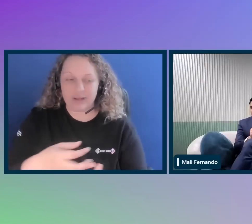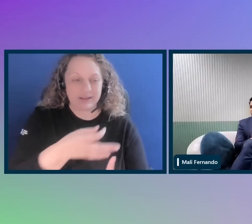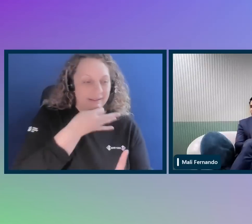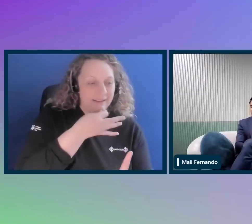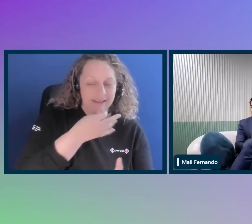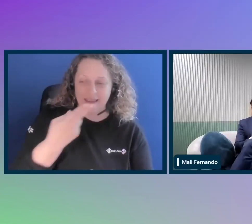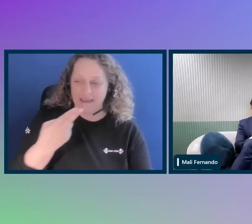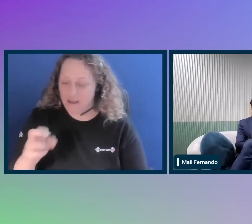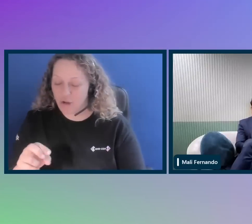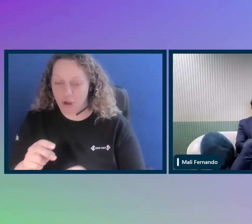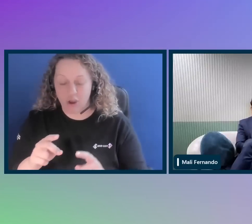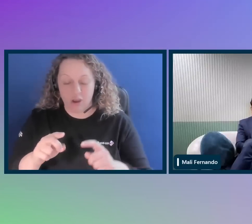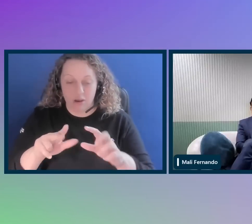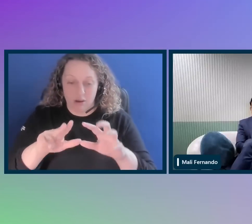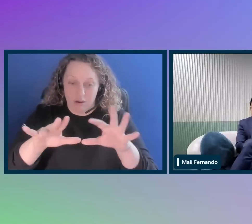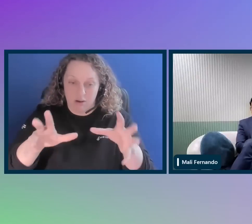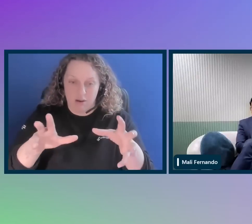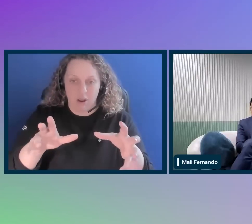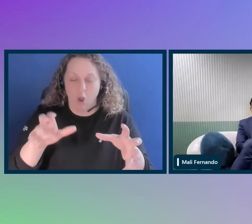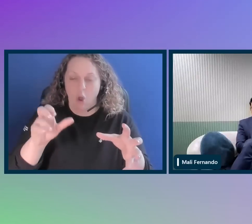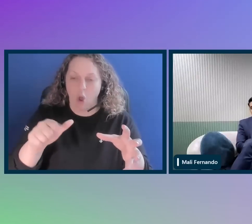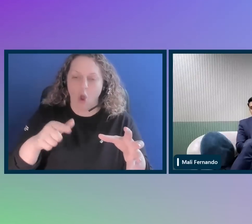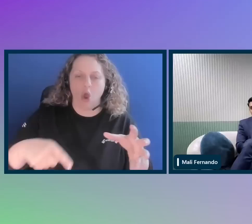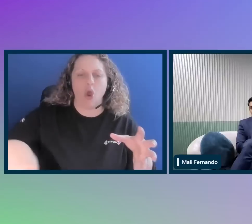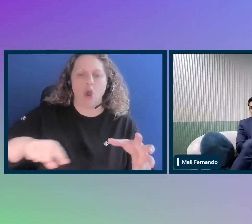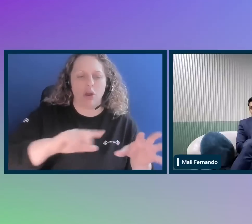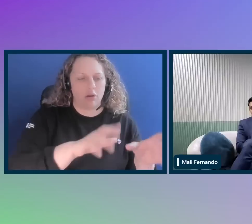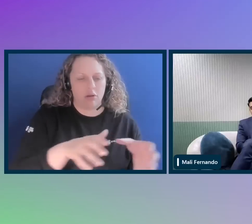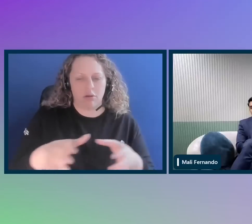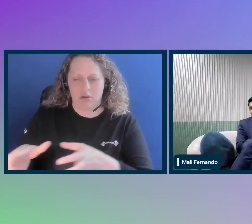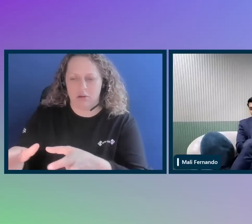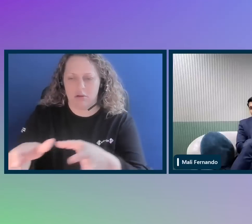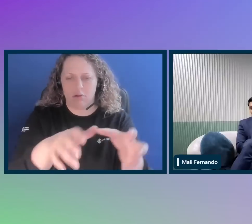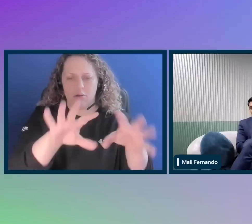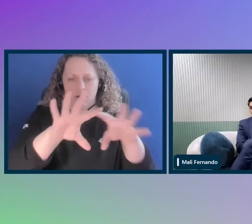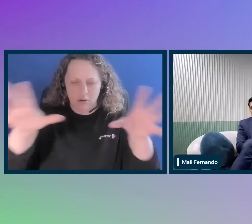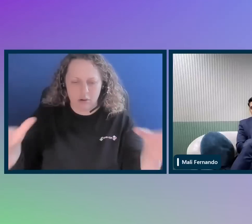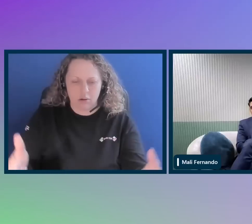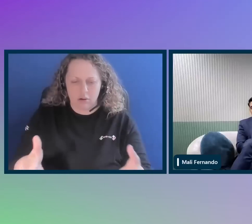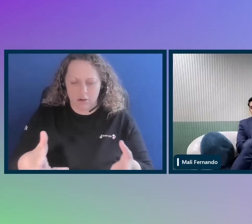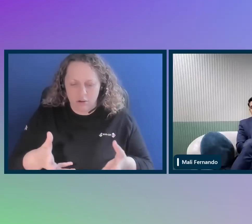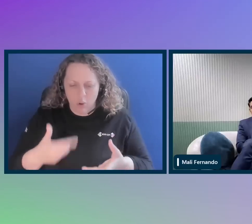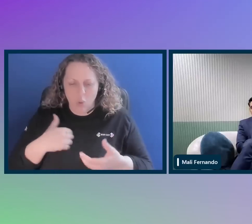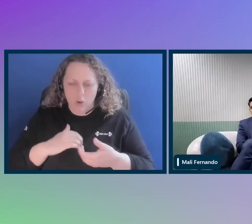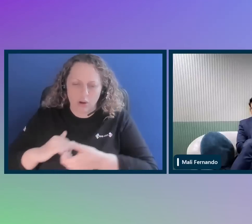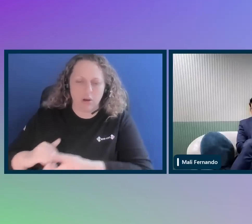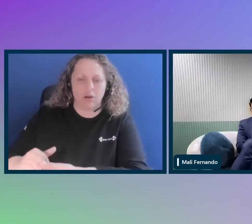there really isn't a part of this organization that we aren't working with and influencing.